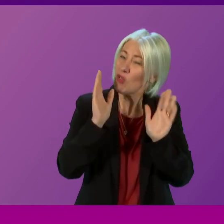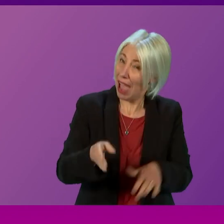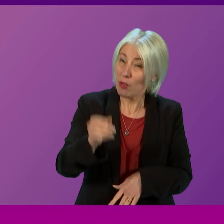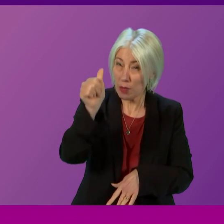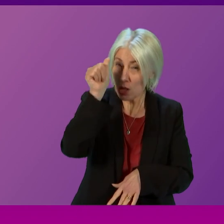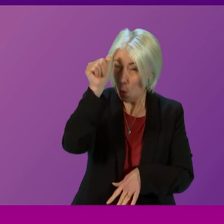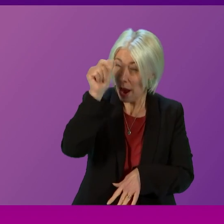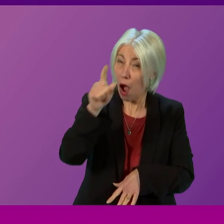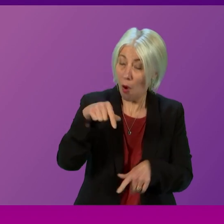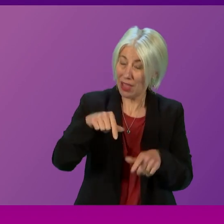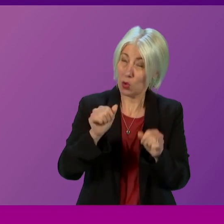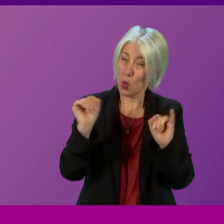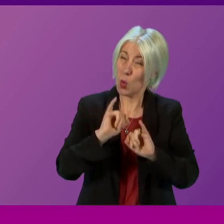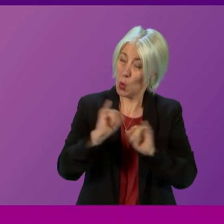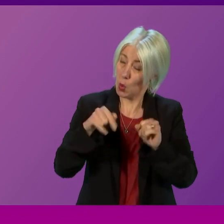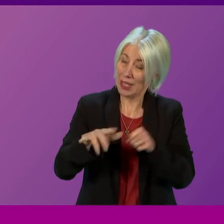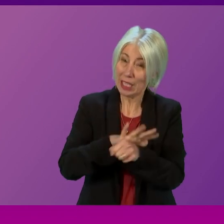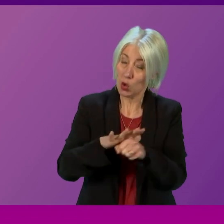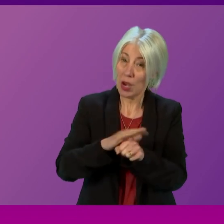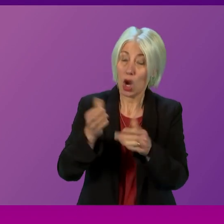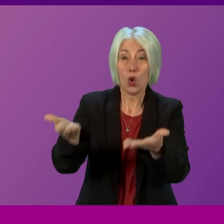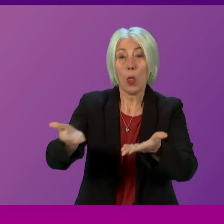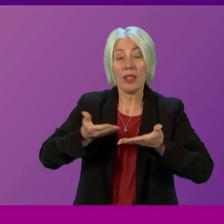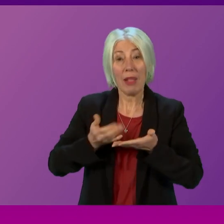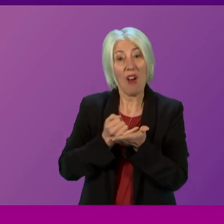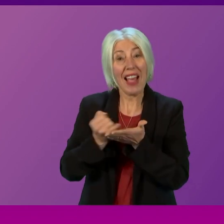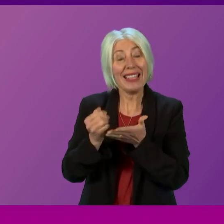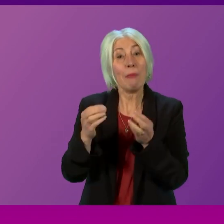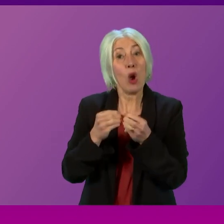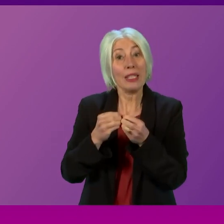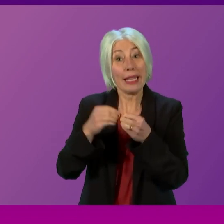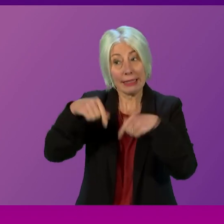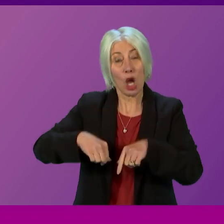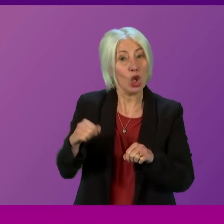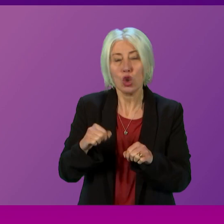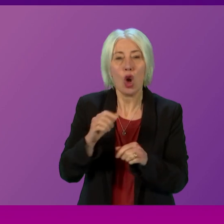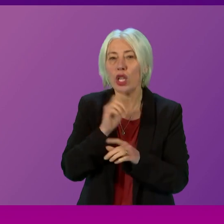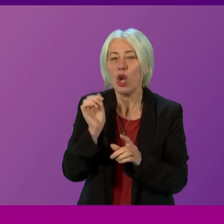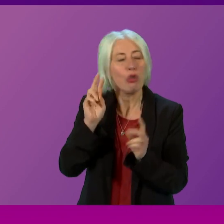of the situation with antibiotics supply in Scotland, instead of burying his head in the sand?